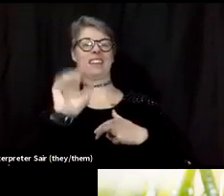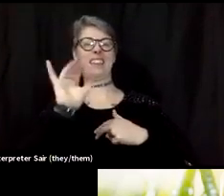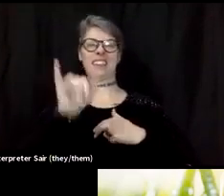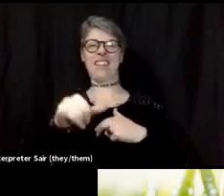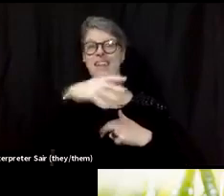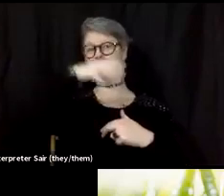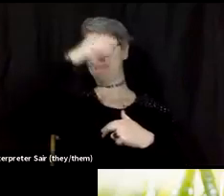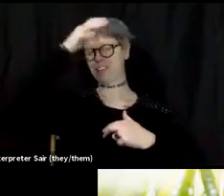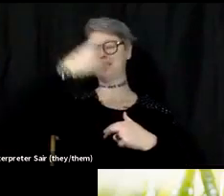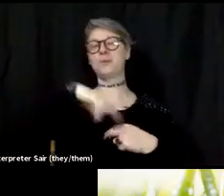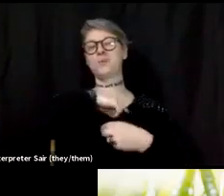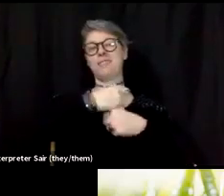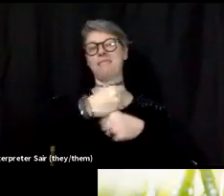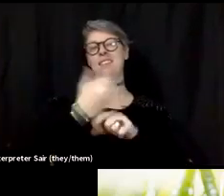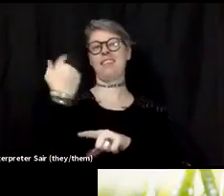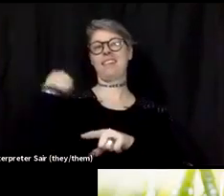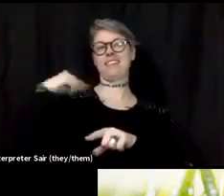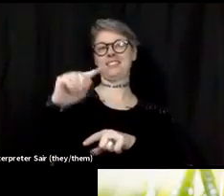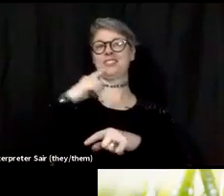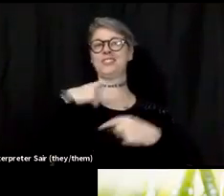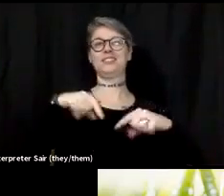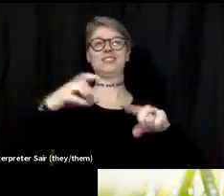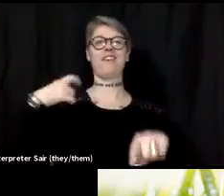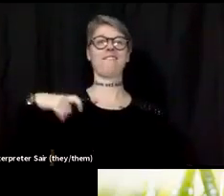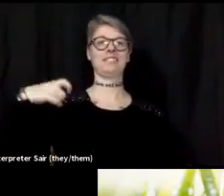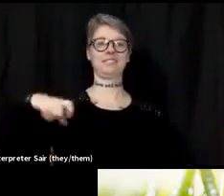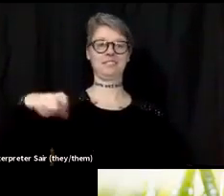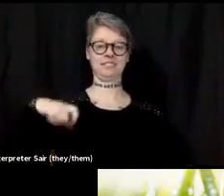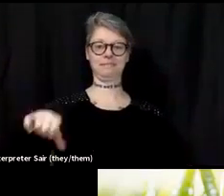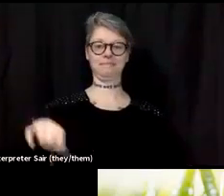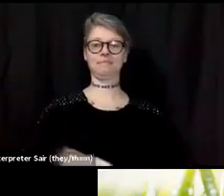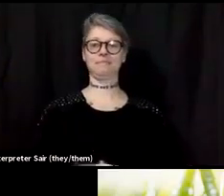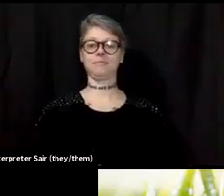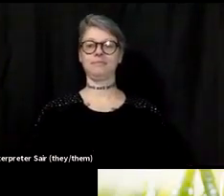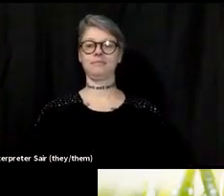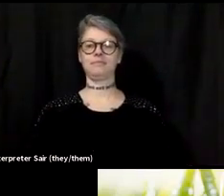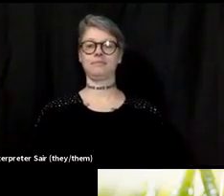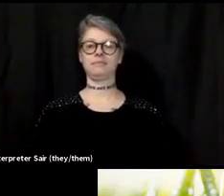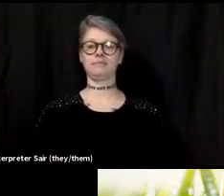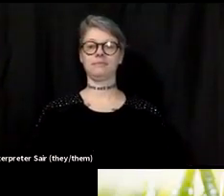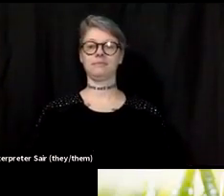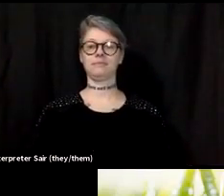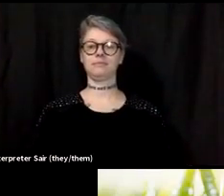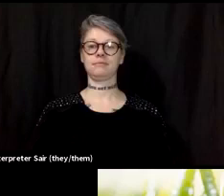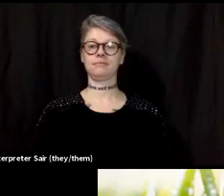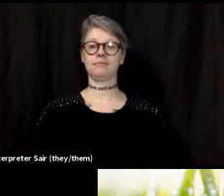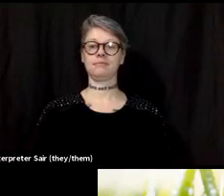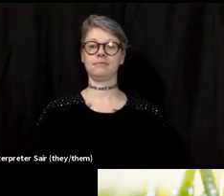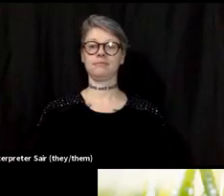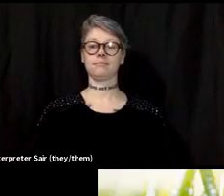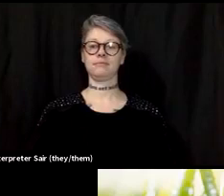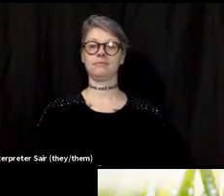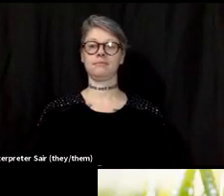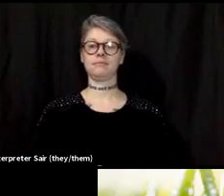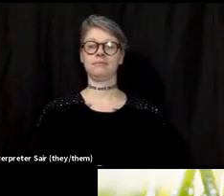name is that parent. It's one that we had created last one that we had created last year for our conference. e. And we also have some more